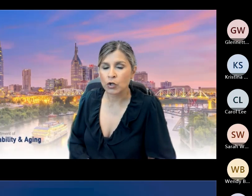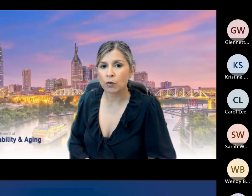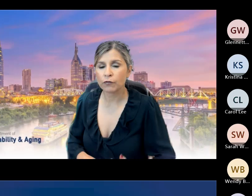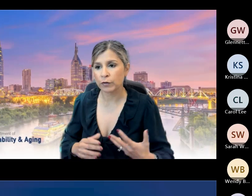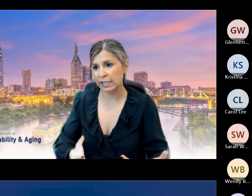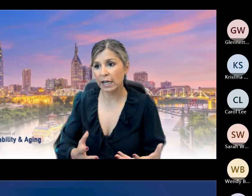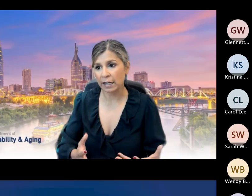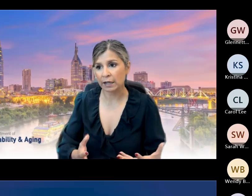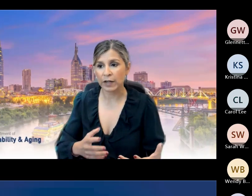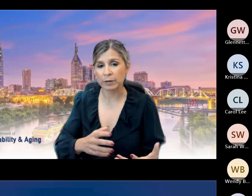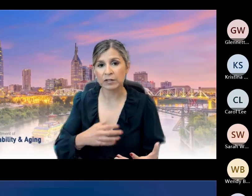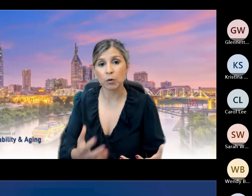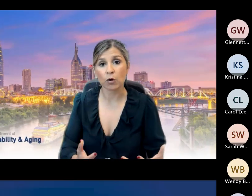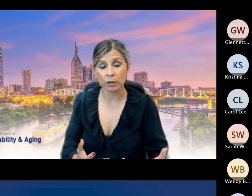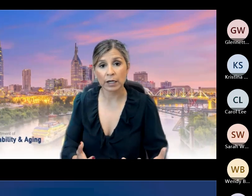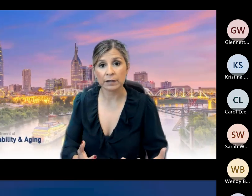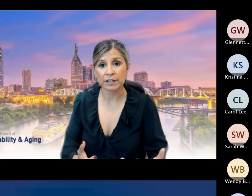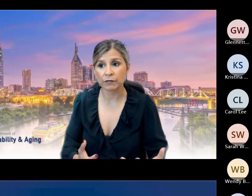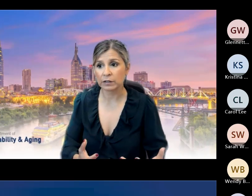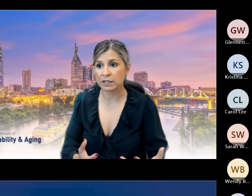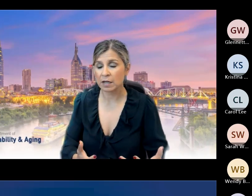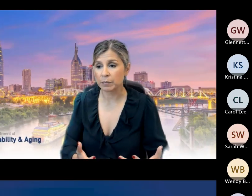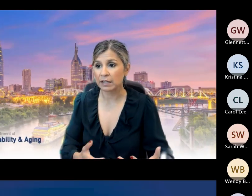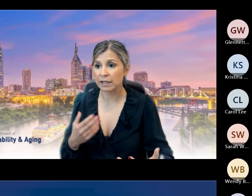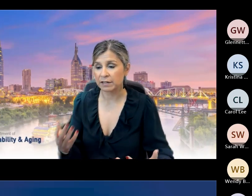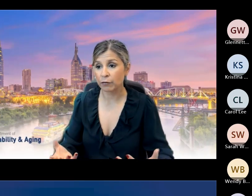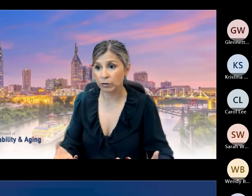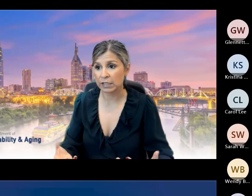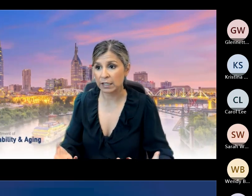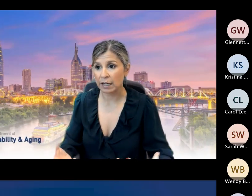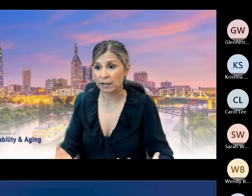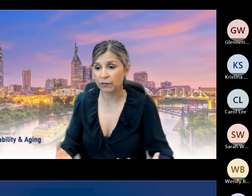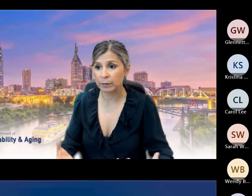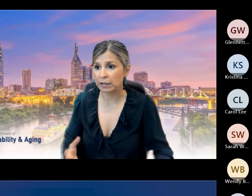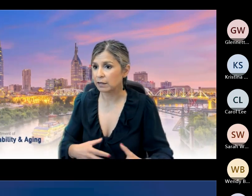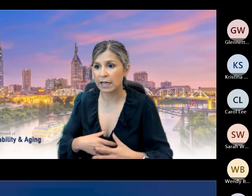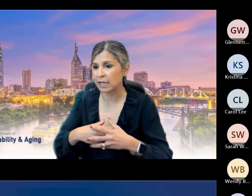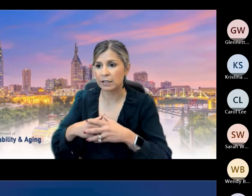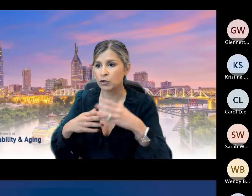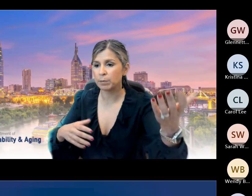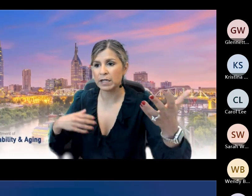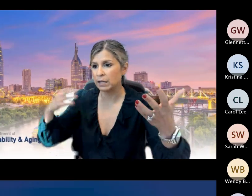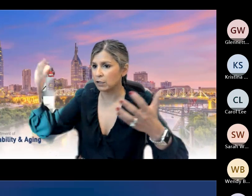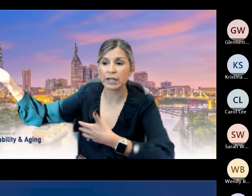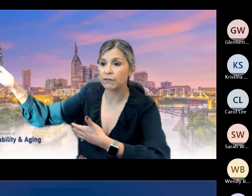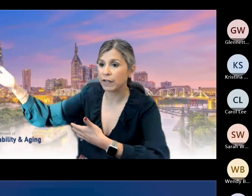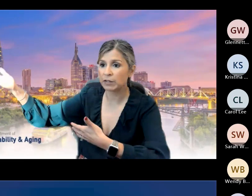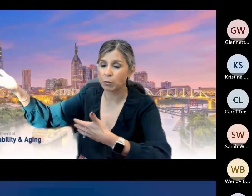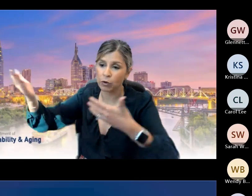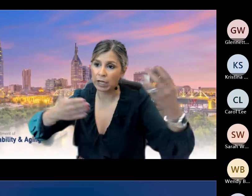You know, for TEIS family support is definitely something that several Teis family that that you can be,